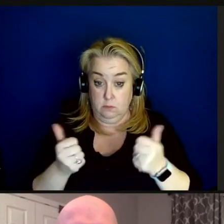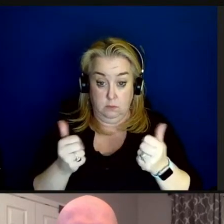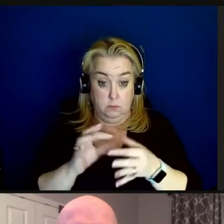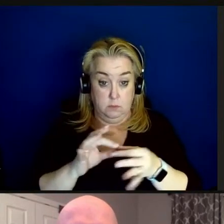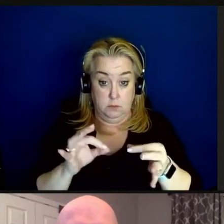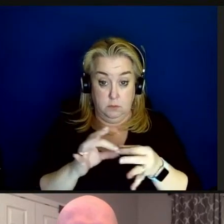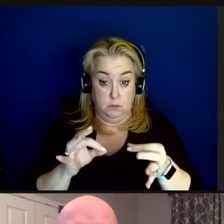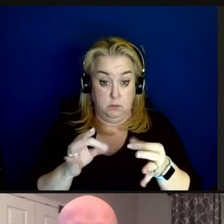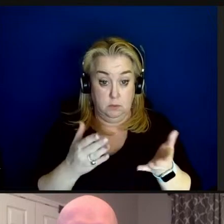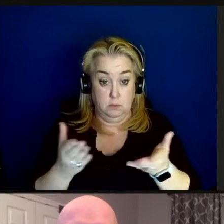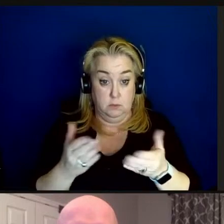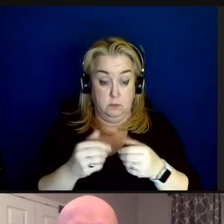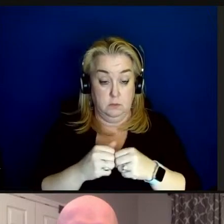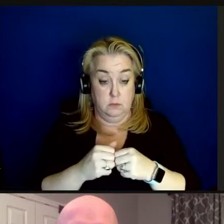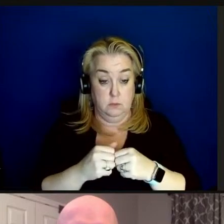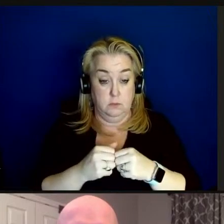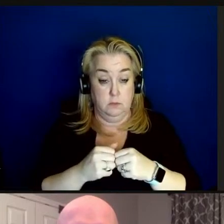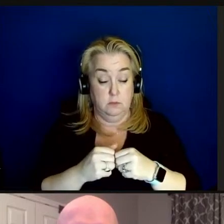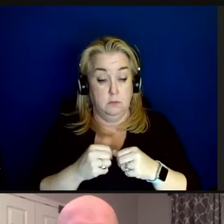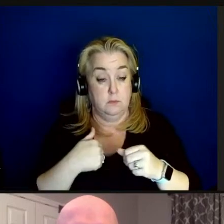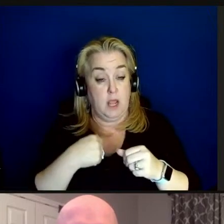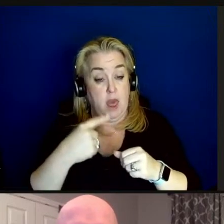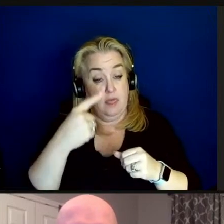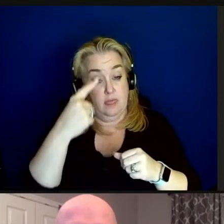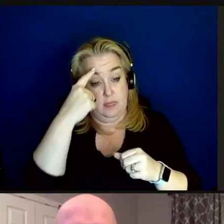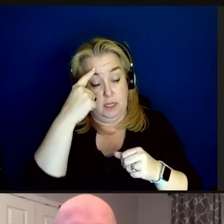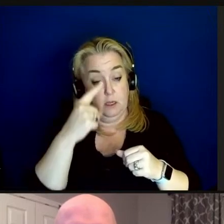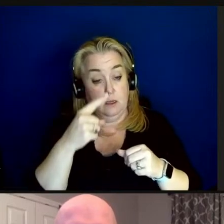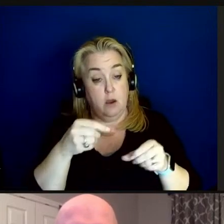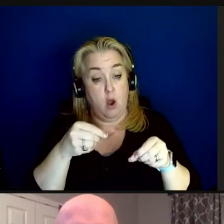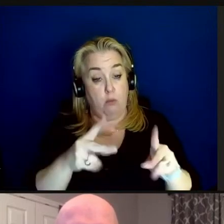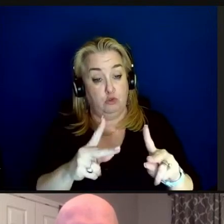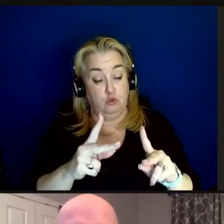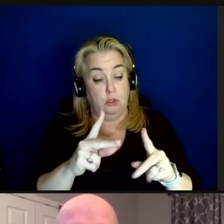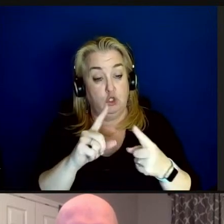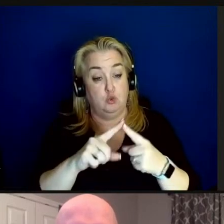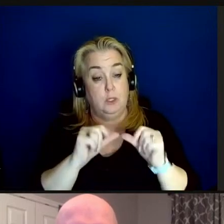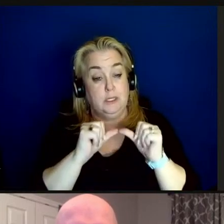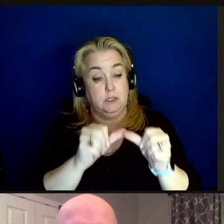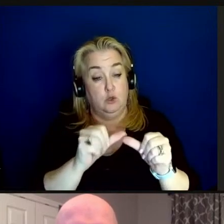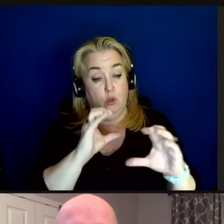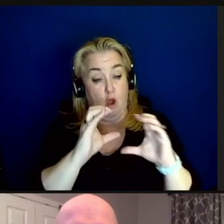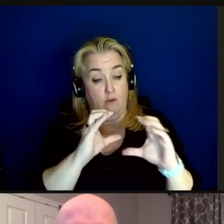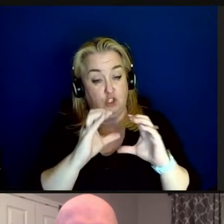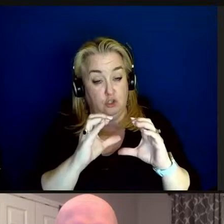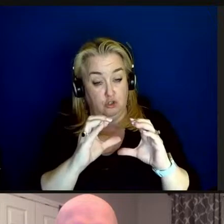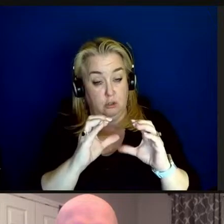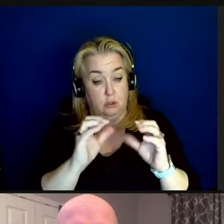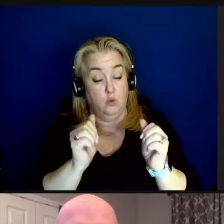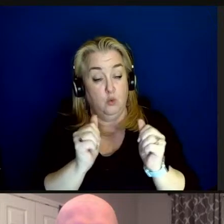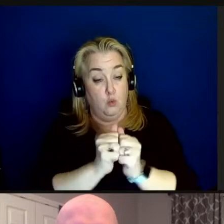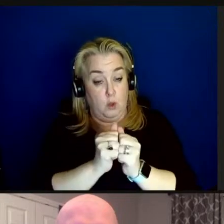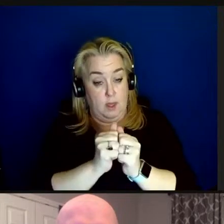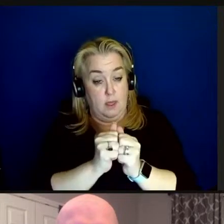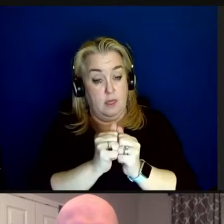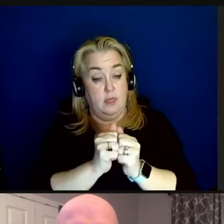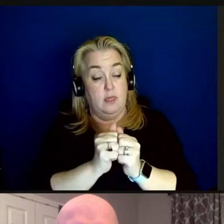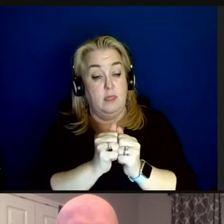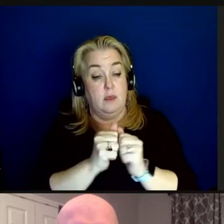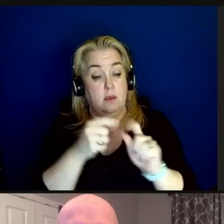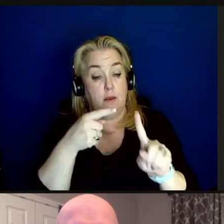OTHER THOUGHTS TOO.